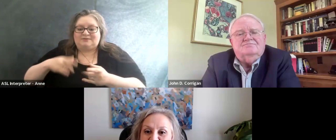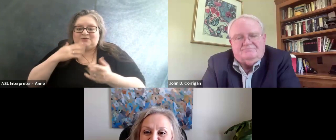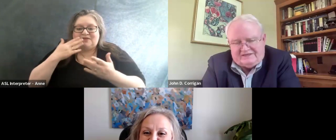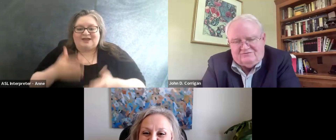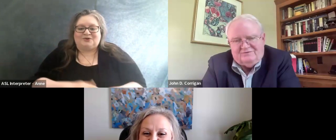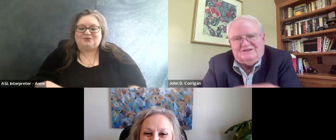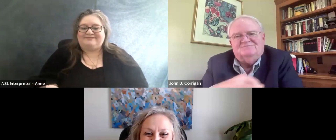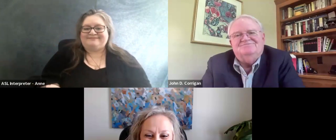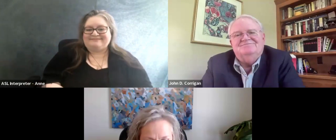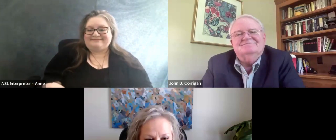Judy Dettmer: Thank you very much.